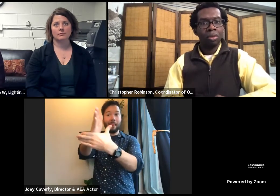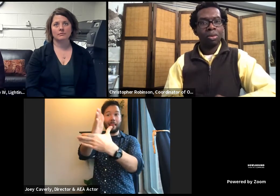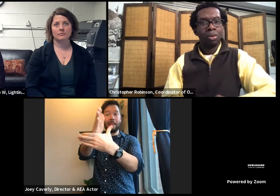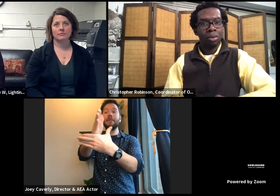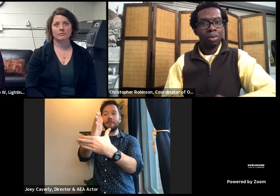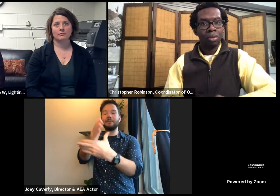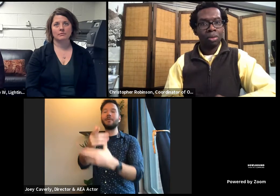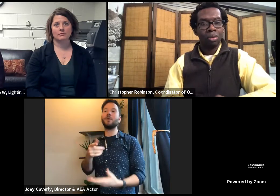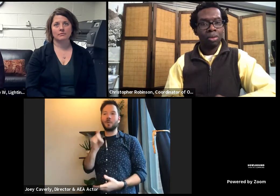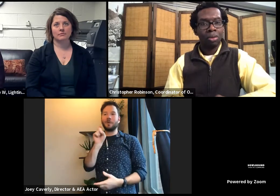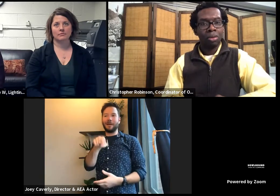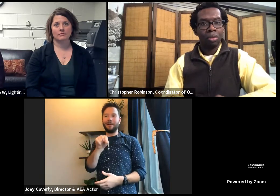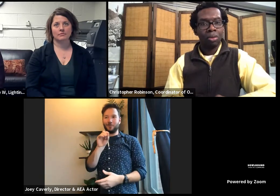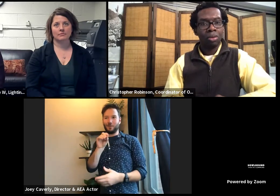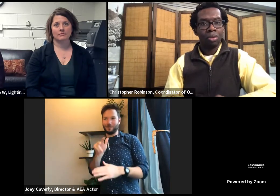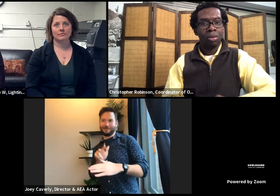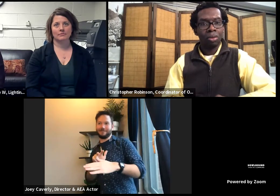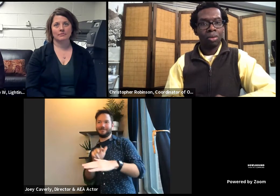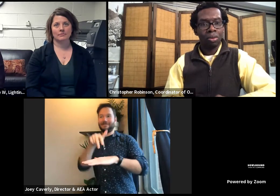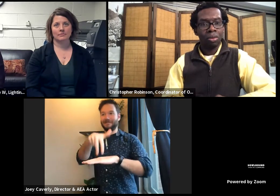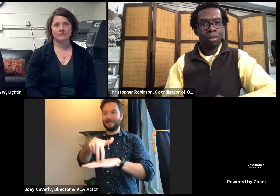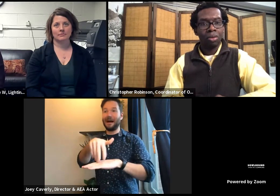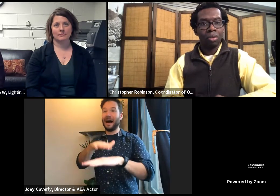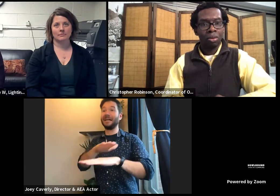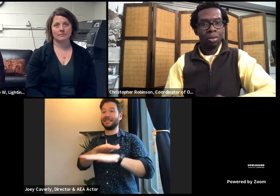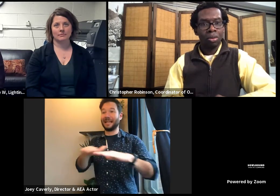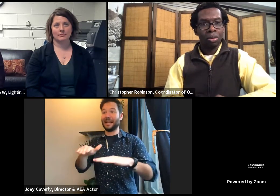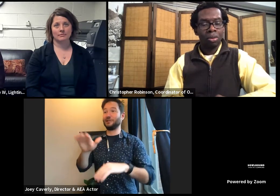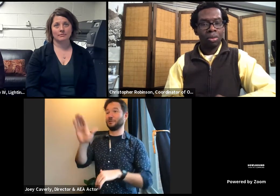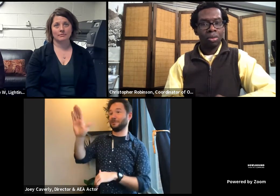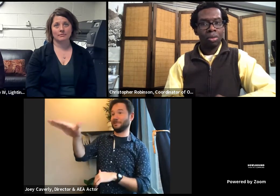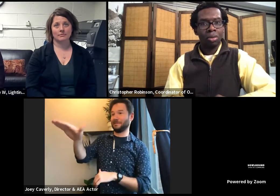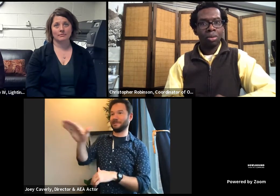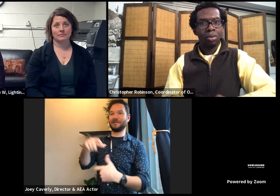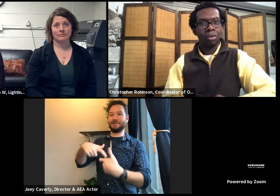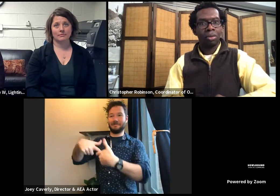so if you want to stop them in the middle of some scene work, let's say,